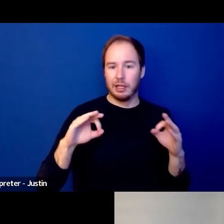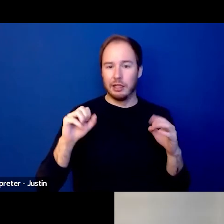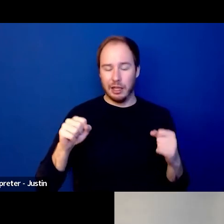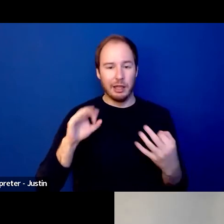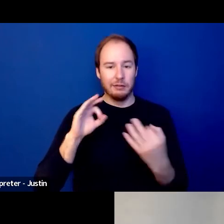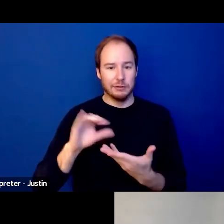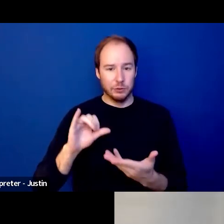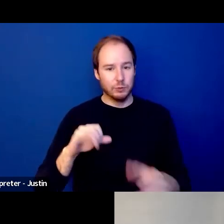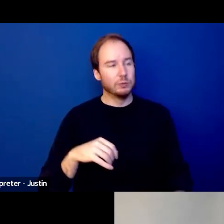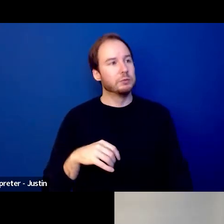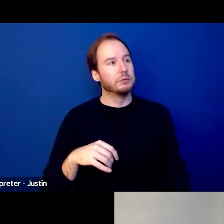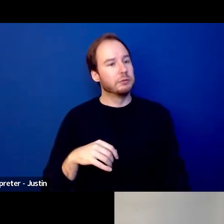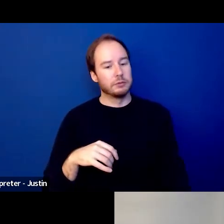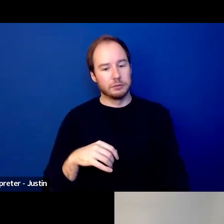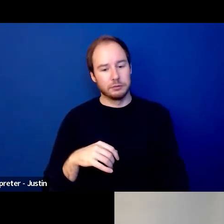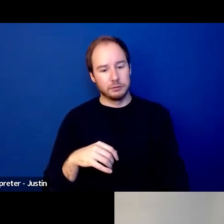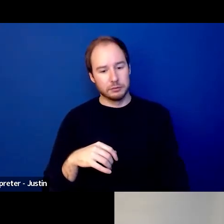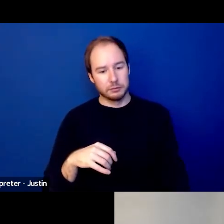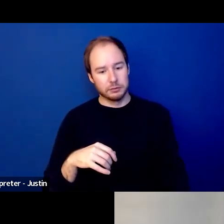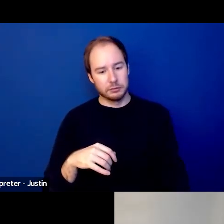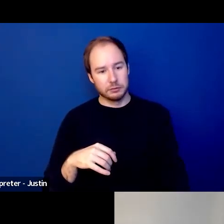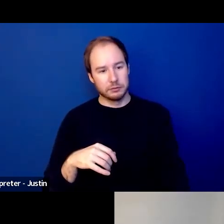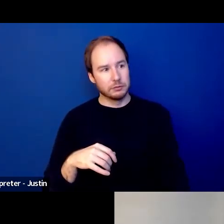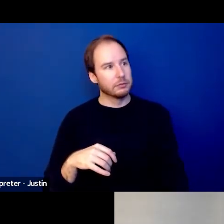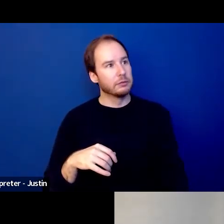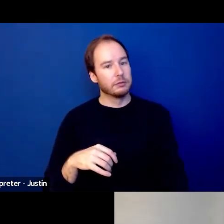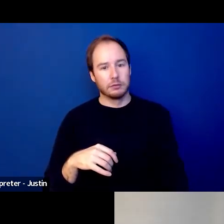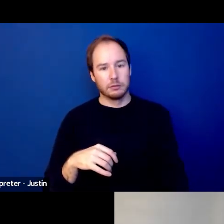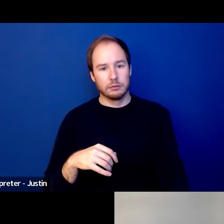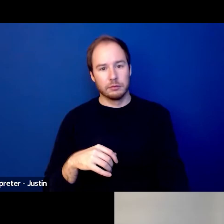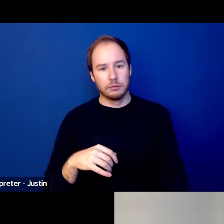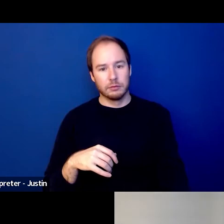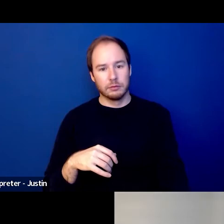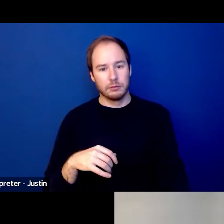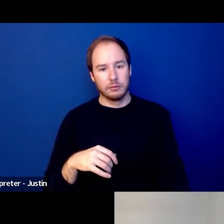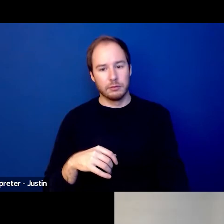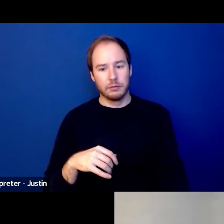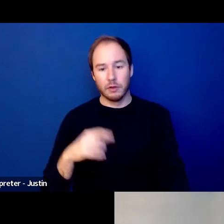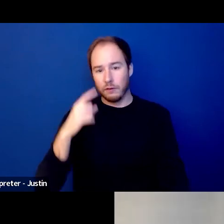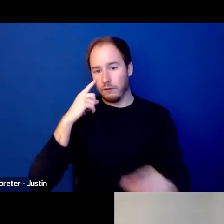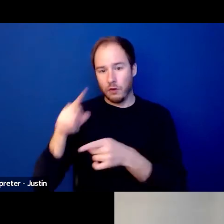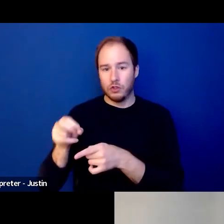Shelby, I think this one was particularly for you. There were questions about the screening tools that you're using in your community.